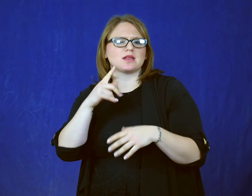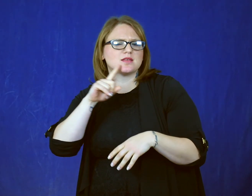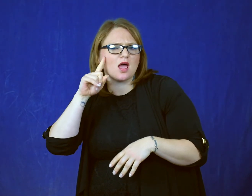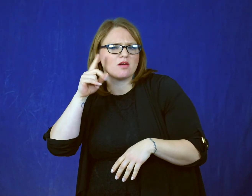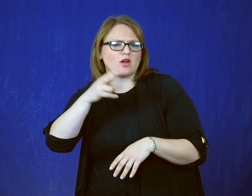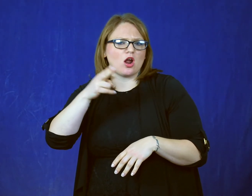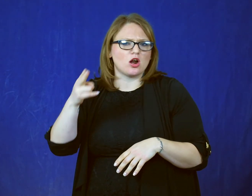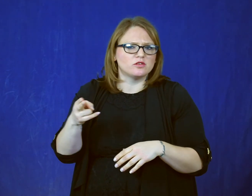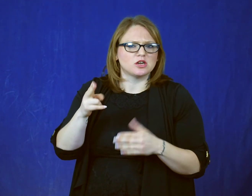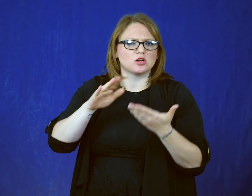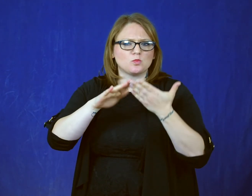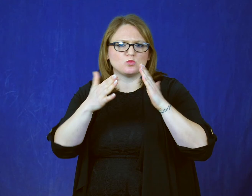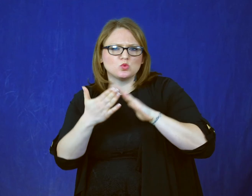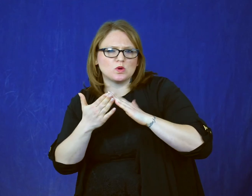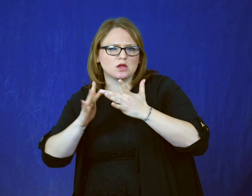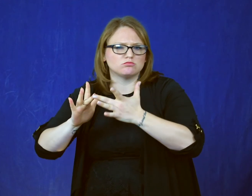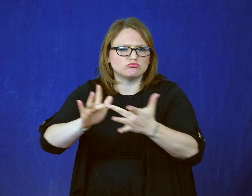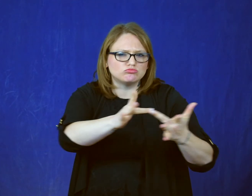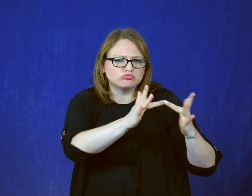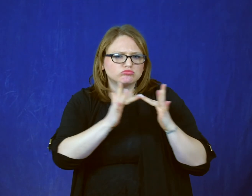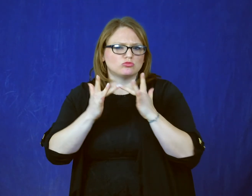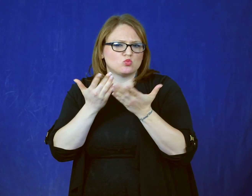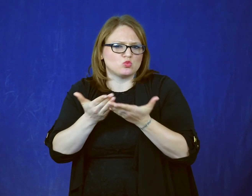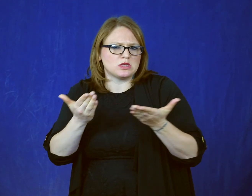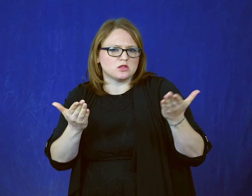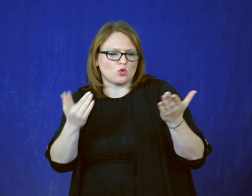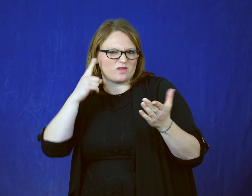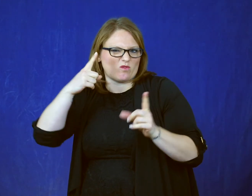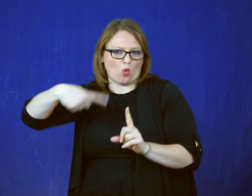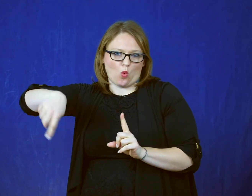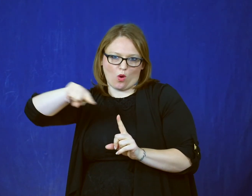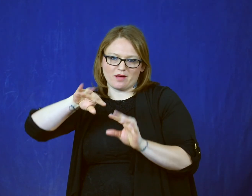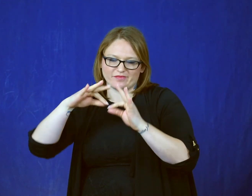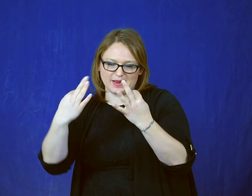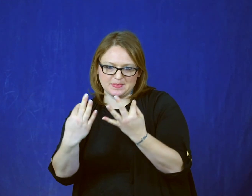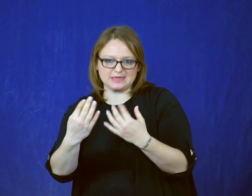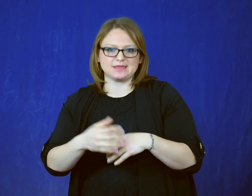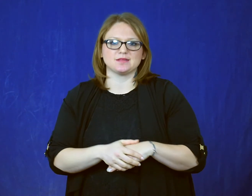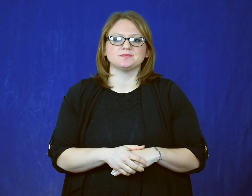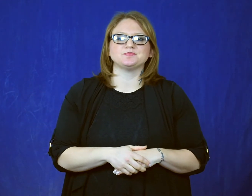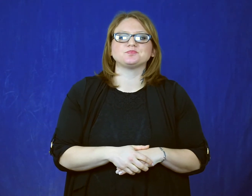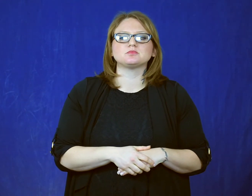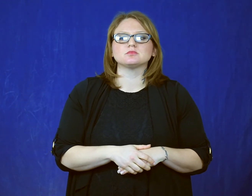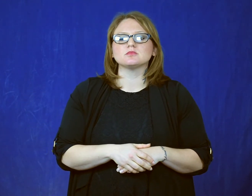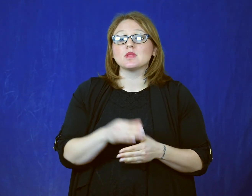Hard of Hearing like them increases the child’s self-esteem and positive social skills.